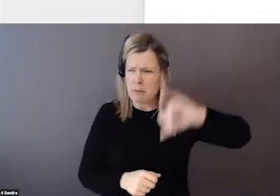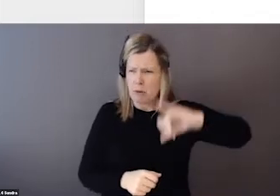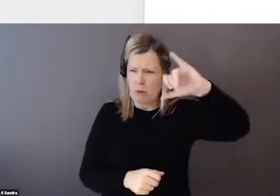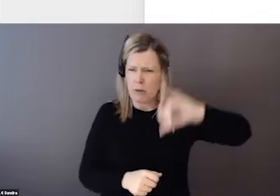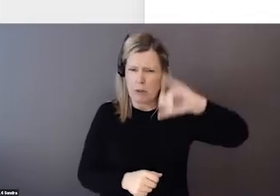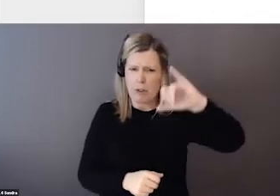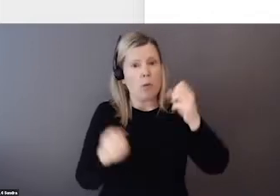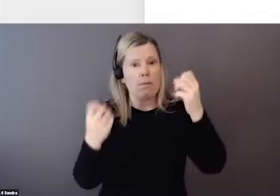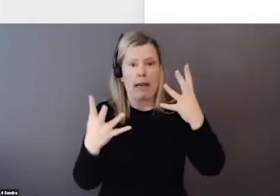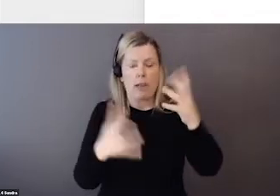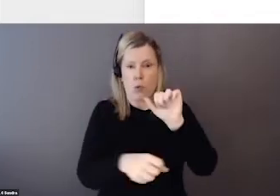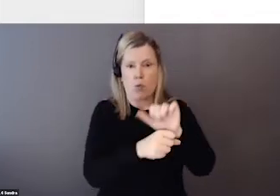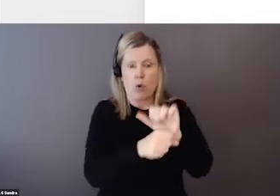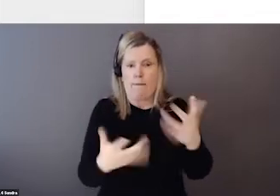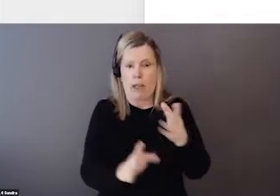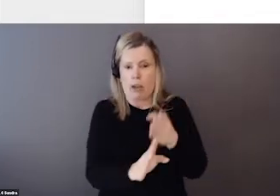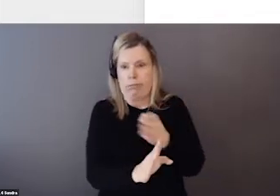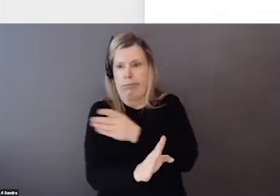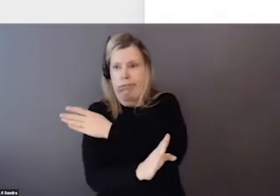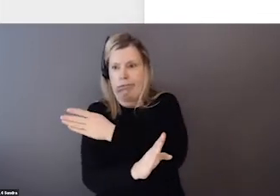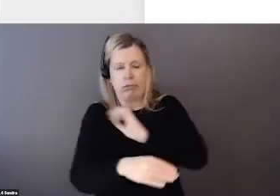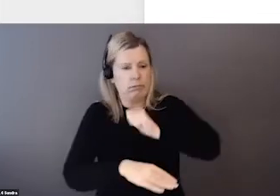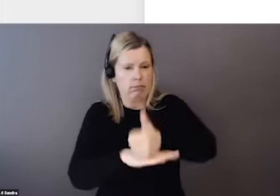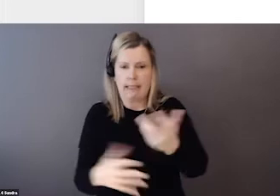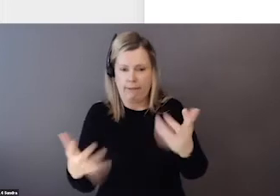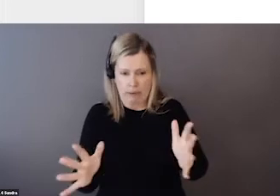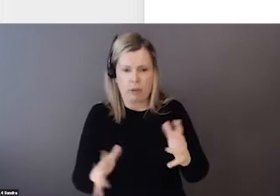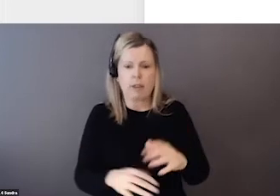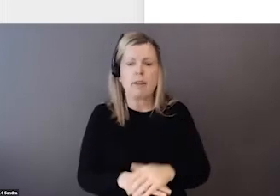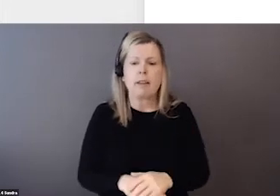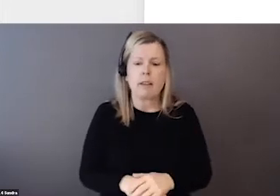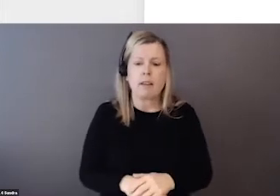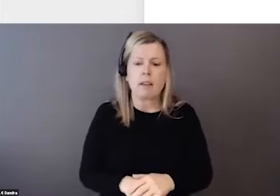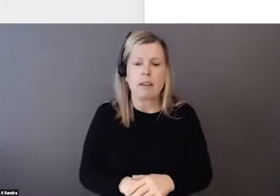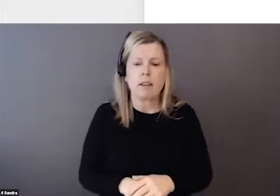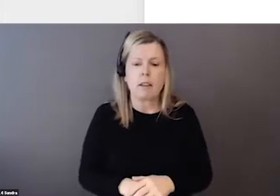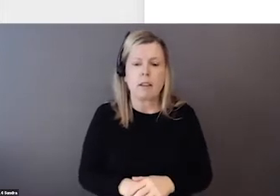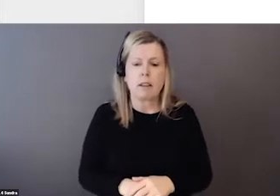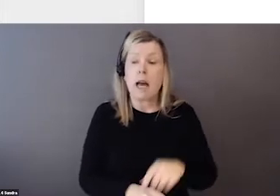for the Accessible Canada Act and for employment standards for the ACA.